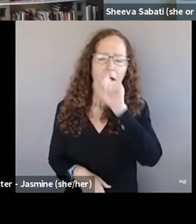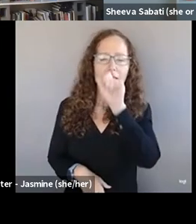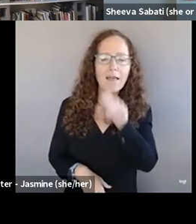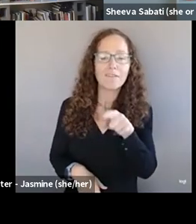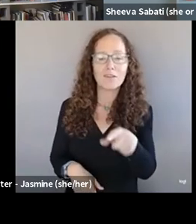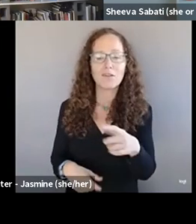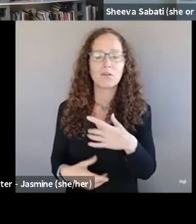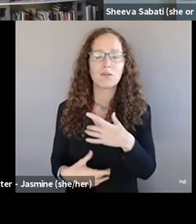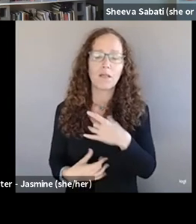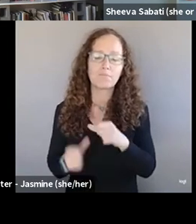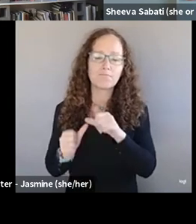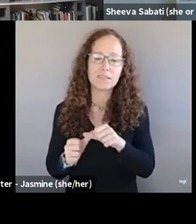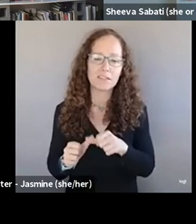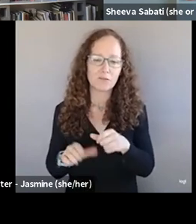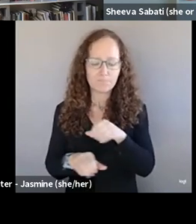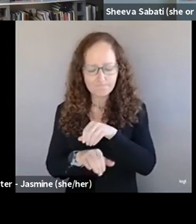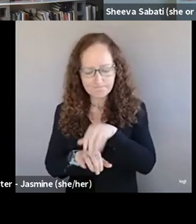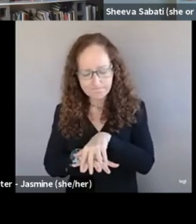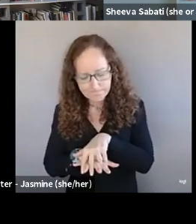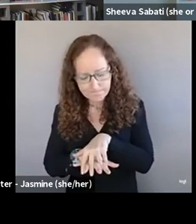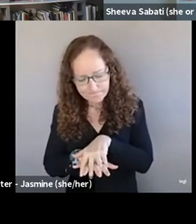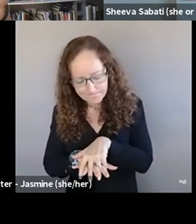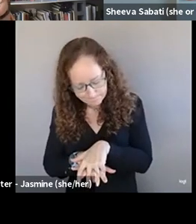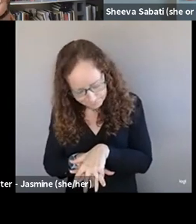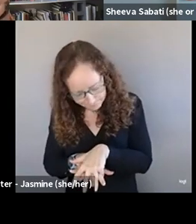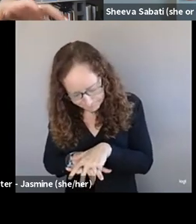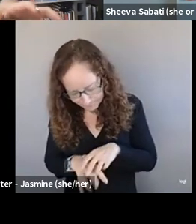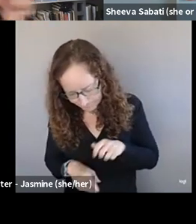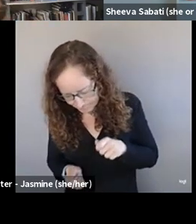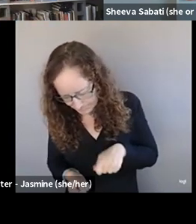borders, so that we can like hold on to like each other and